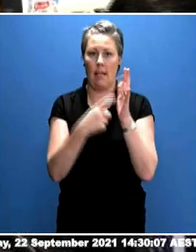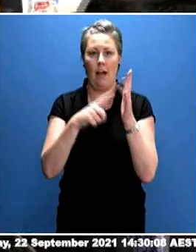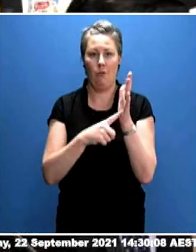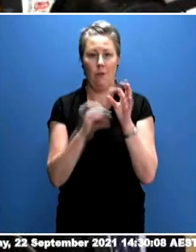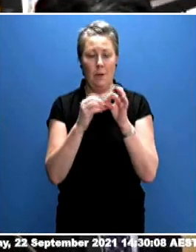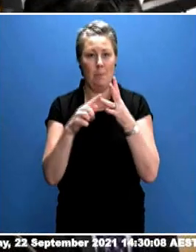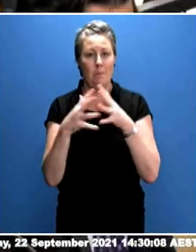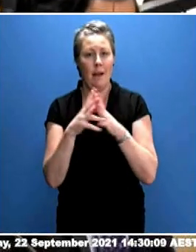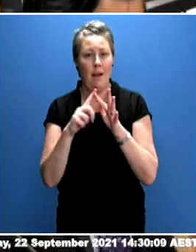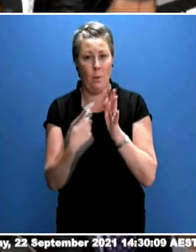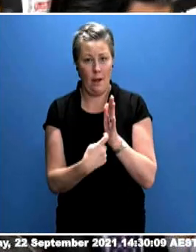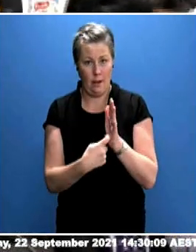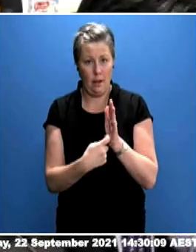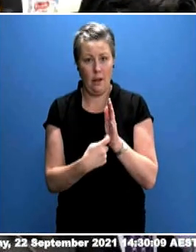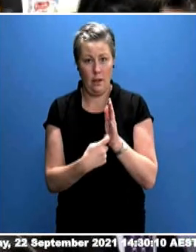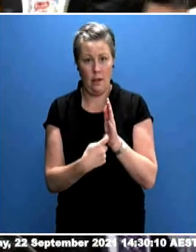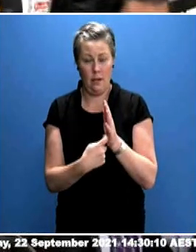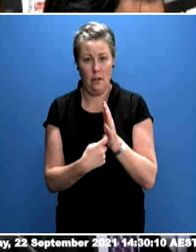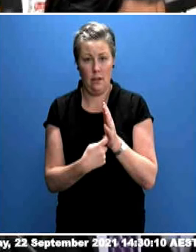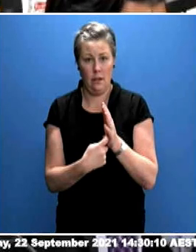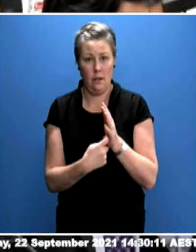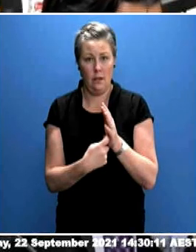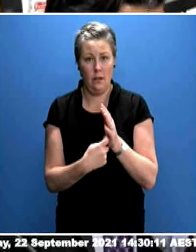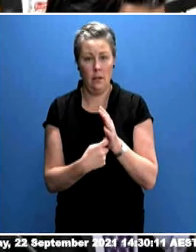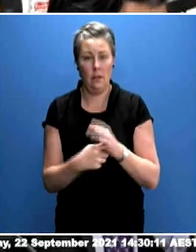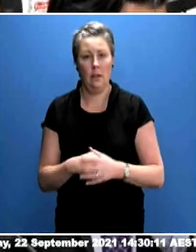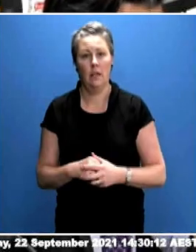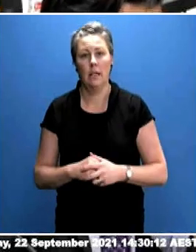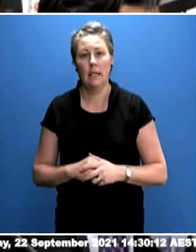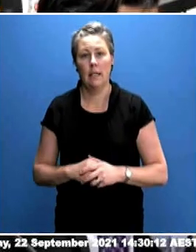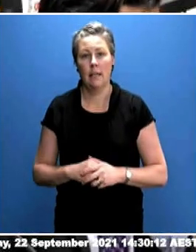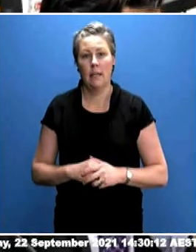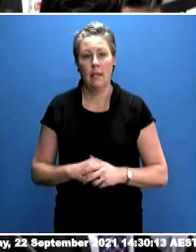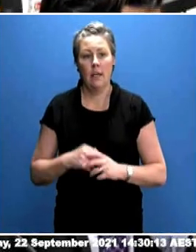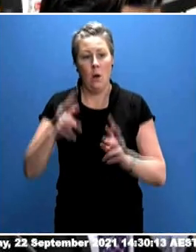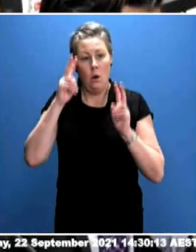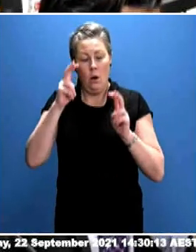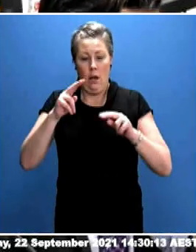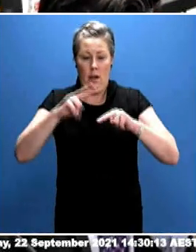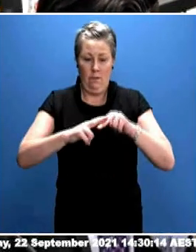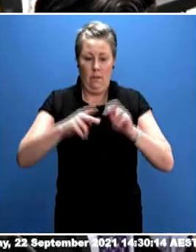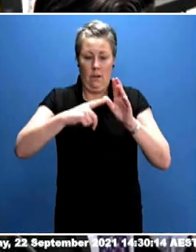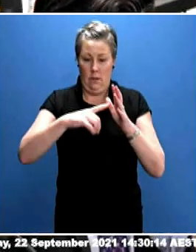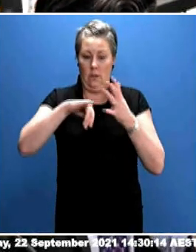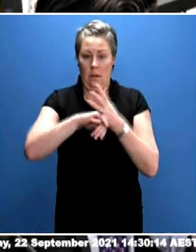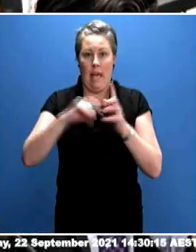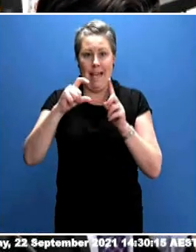and it's titled "Foetal Alcohol Syndrome Disorder and Youth Justice: